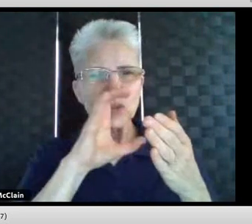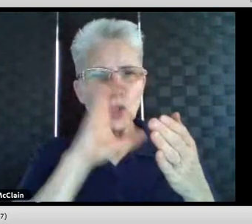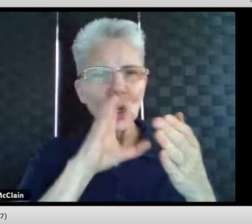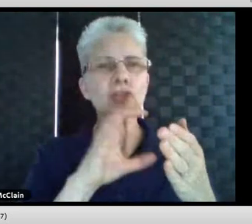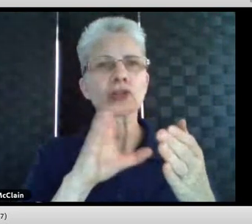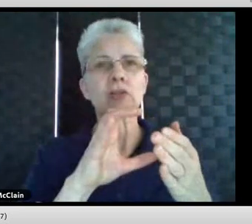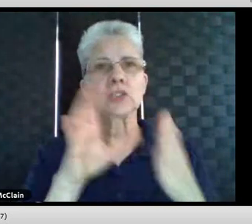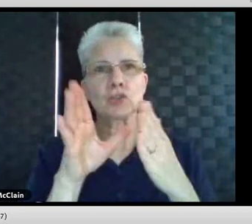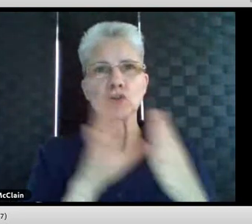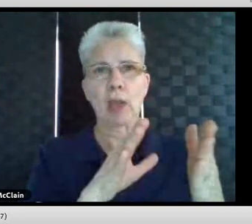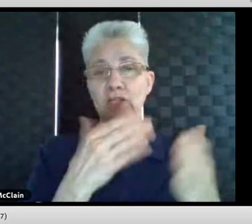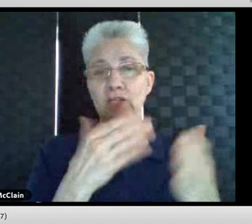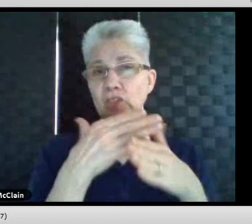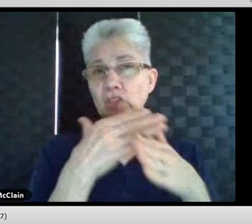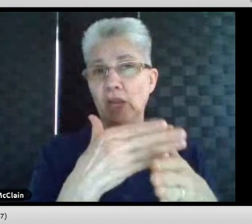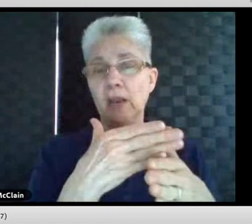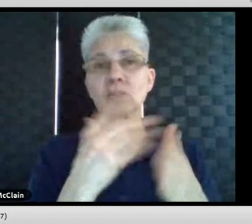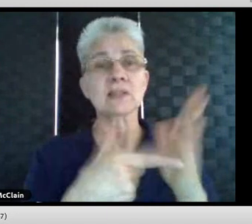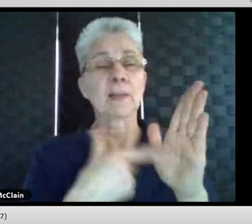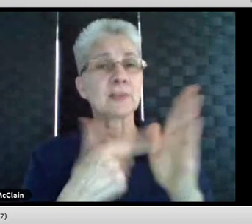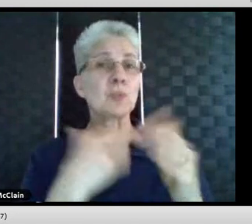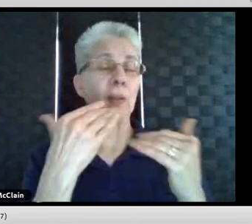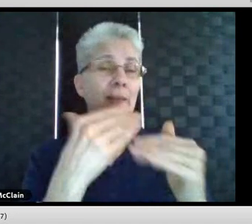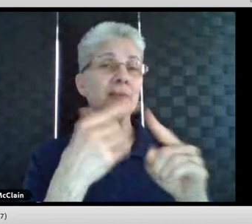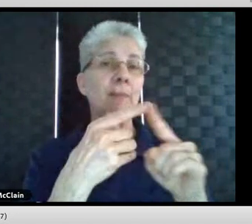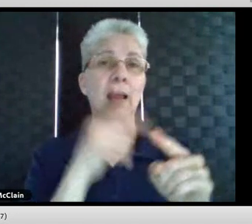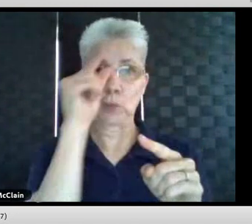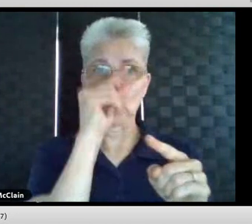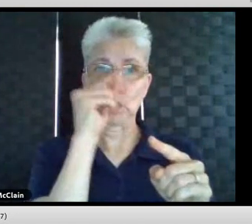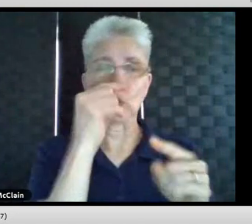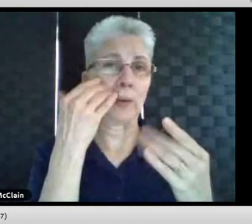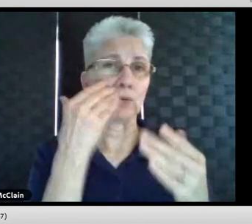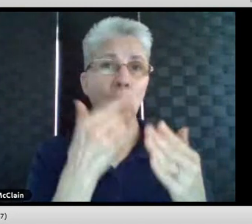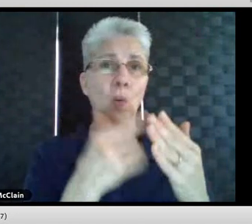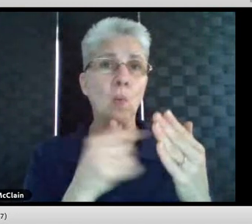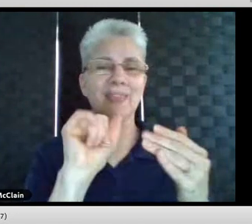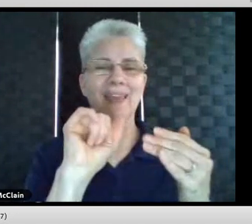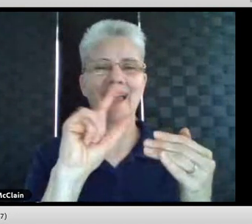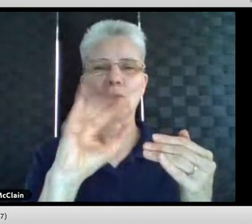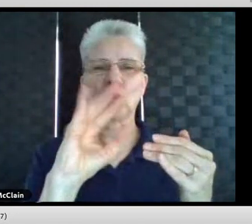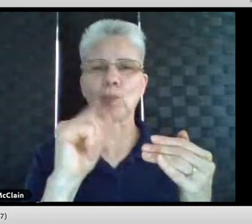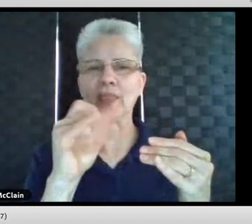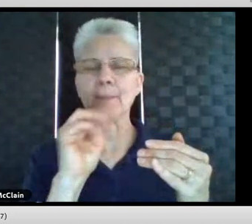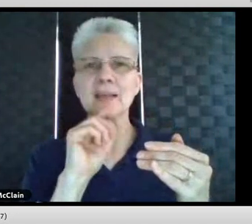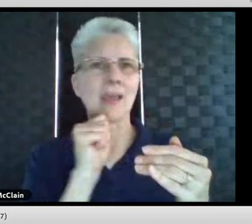You know, sometimes we're limited by Google. We don't know what their algorithm is. They won't share it with us, but realize